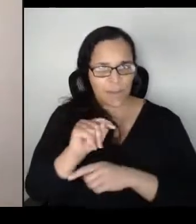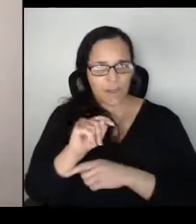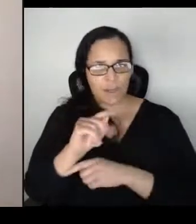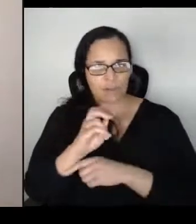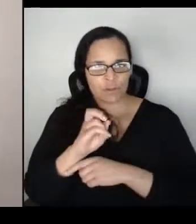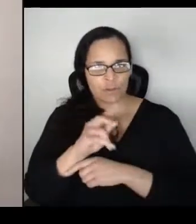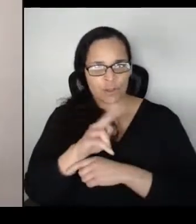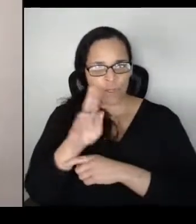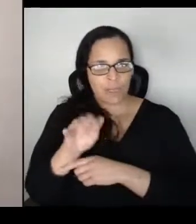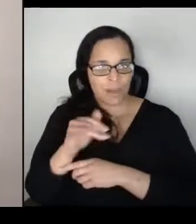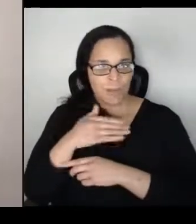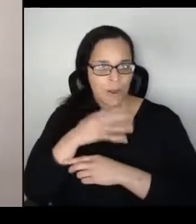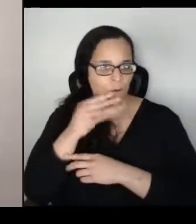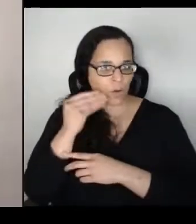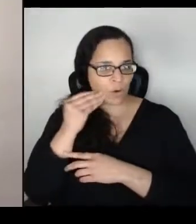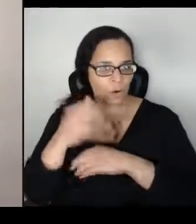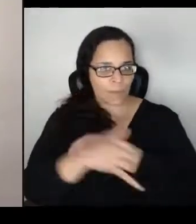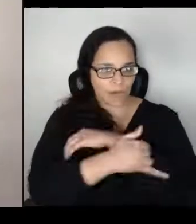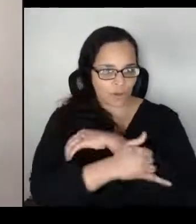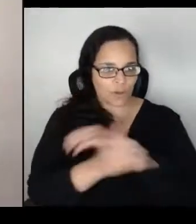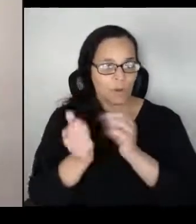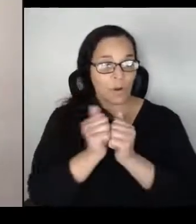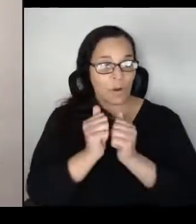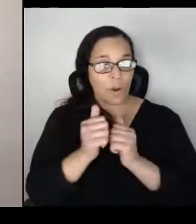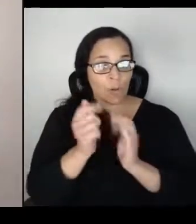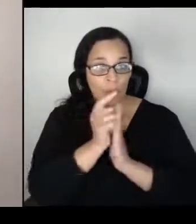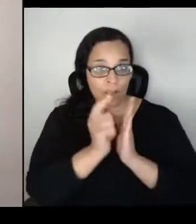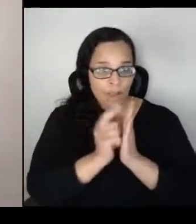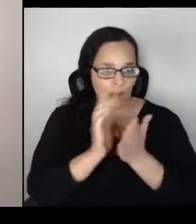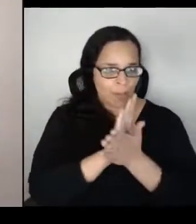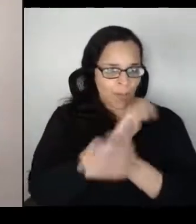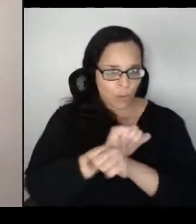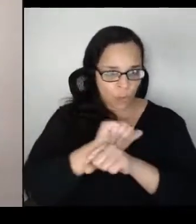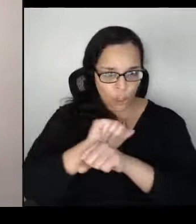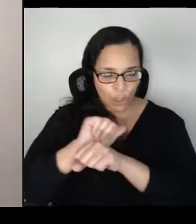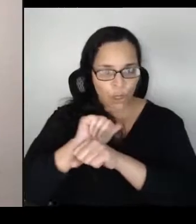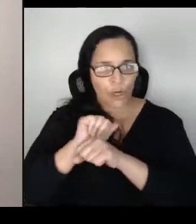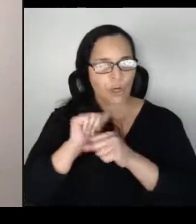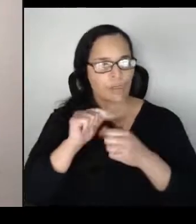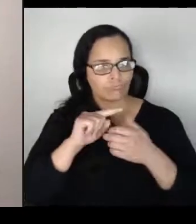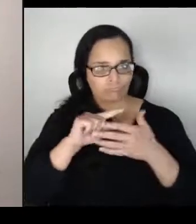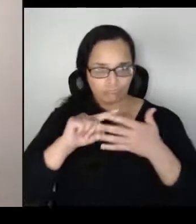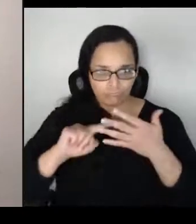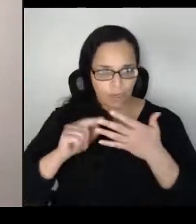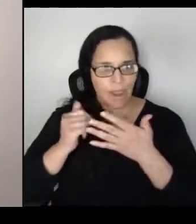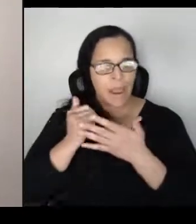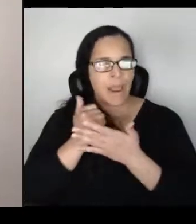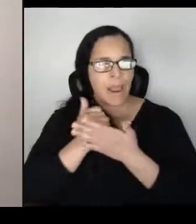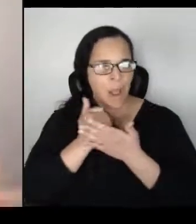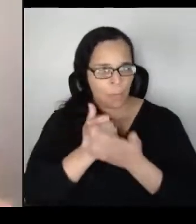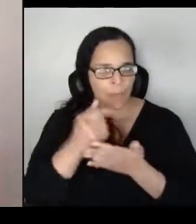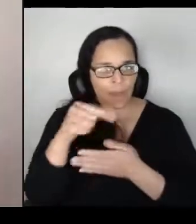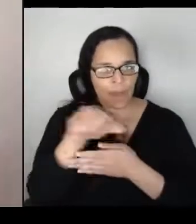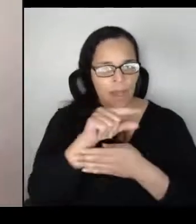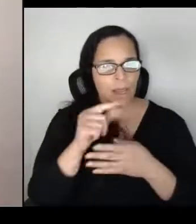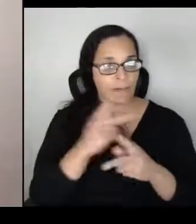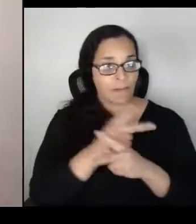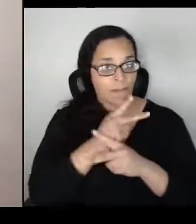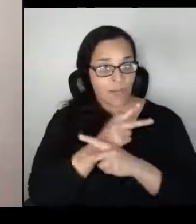with their legal paperwork and helping them, you know figure out, some sort of pathway to residency here,